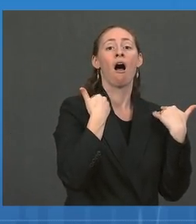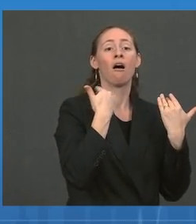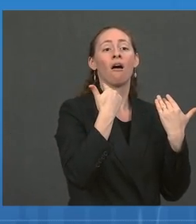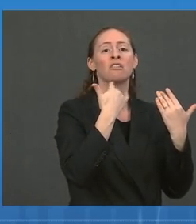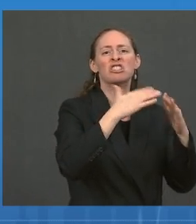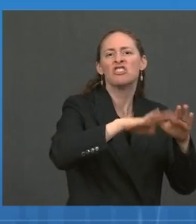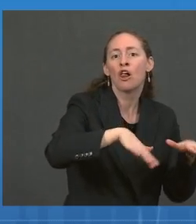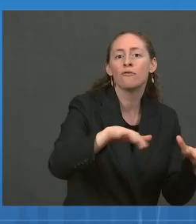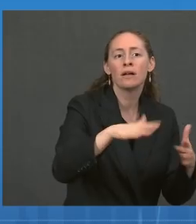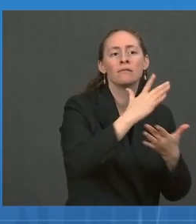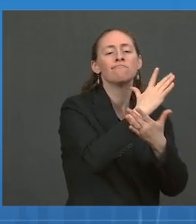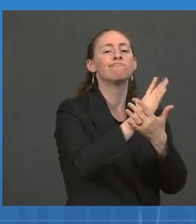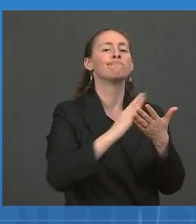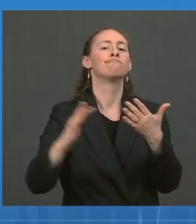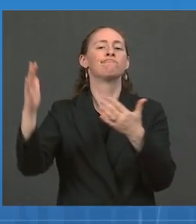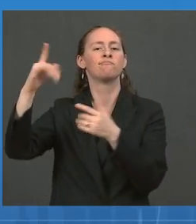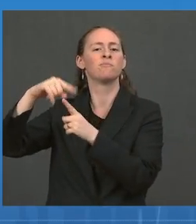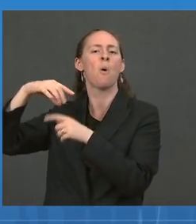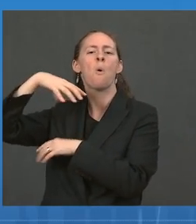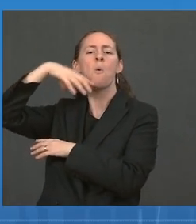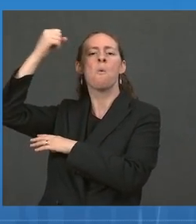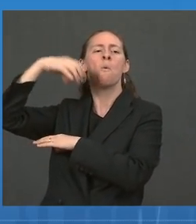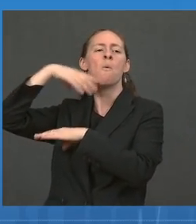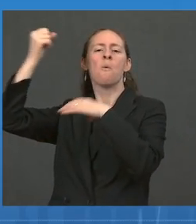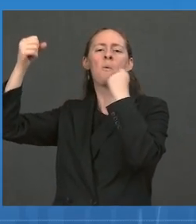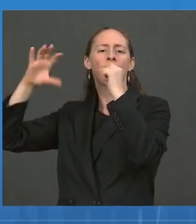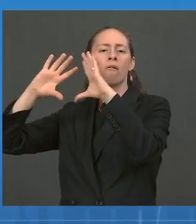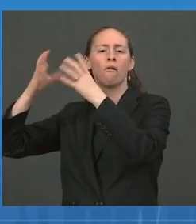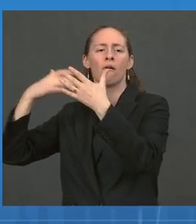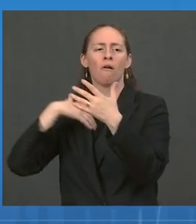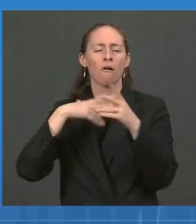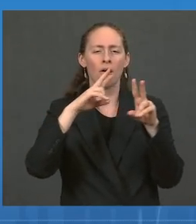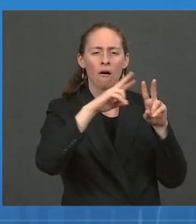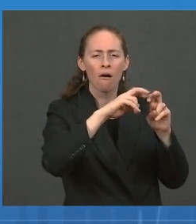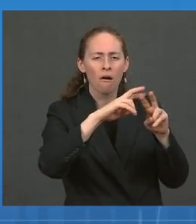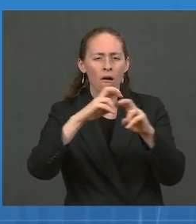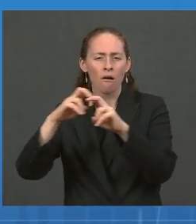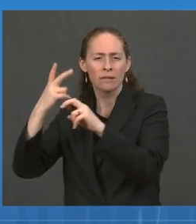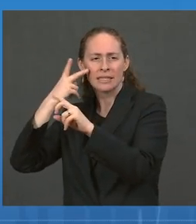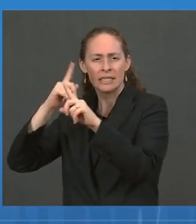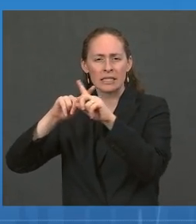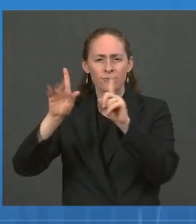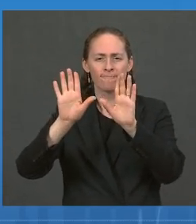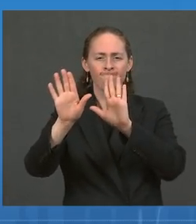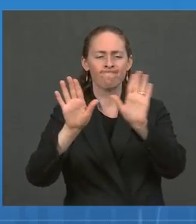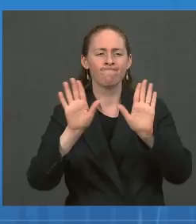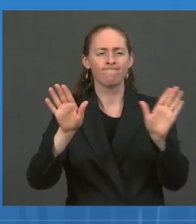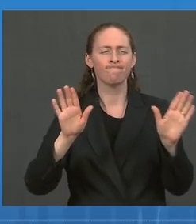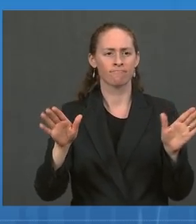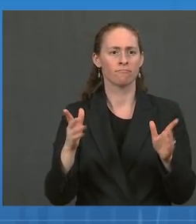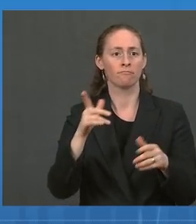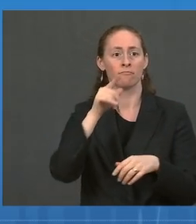to elderly individuals, to look at: A, the occurrence; B, the duration;